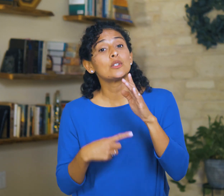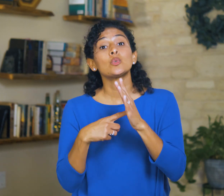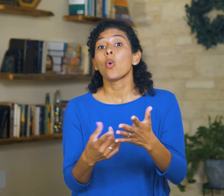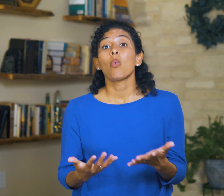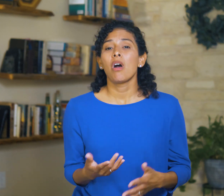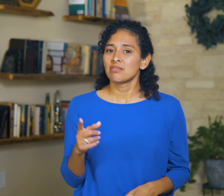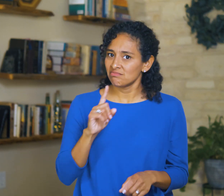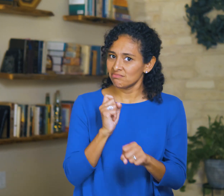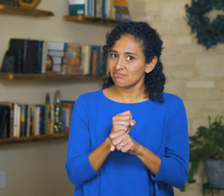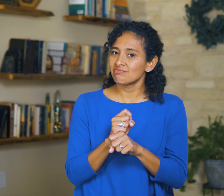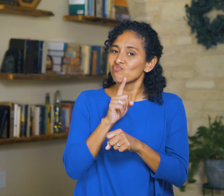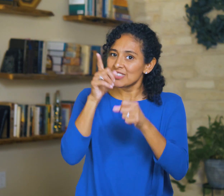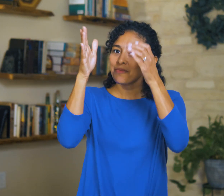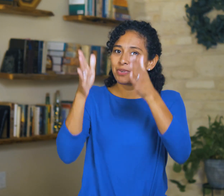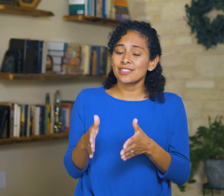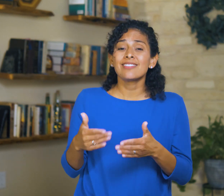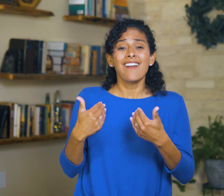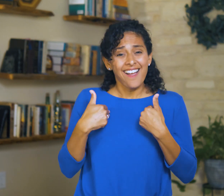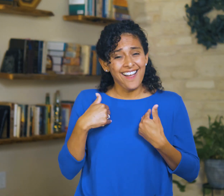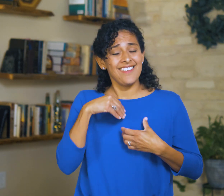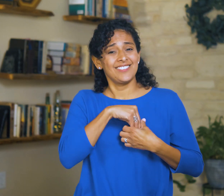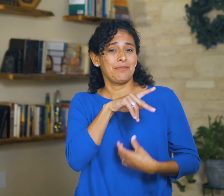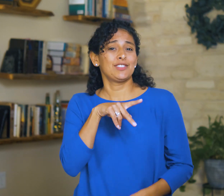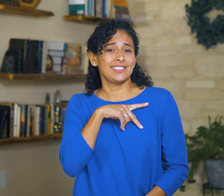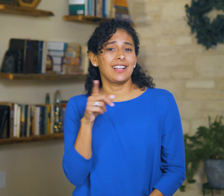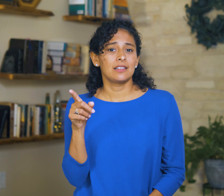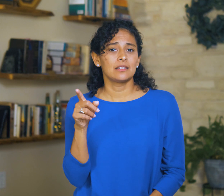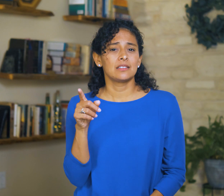shows us that He’s a real Person with a real personality.